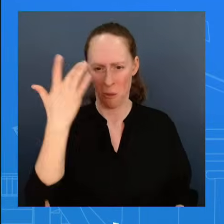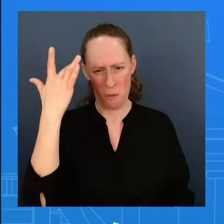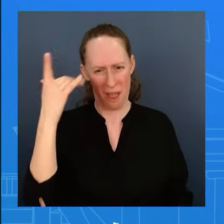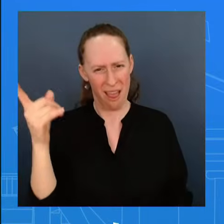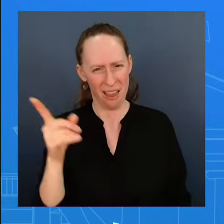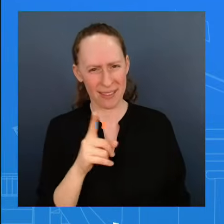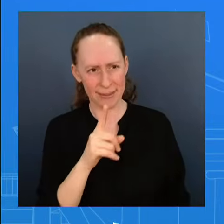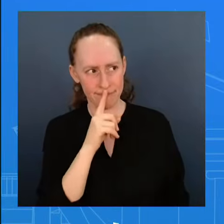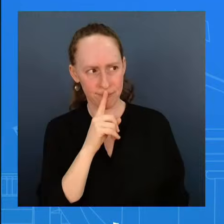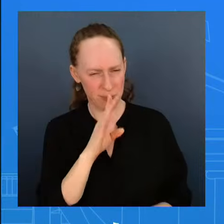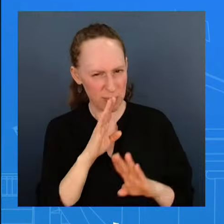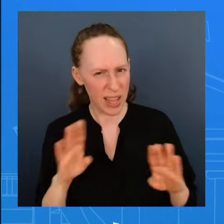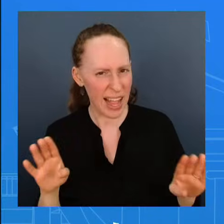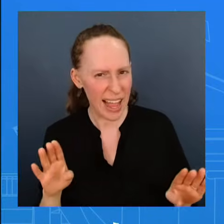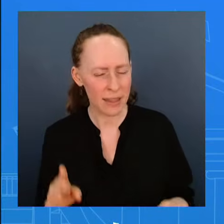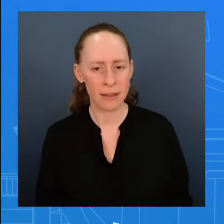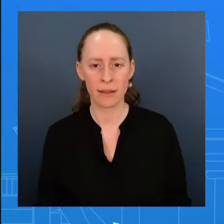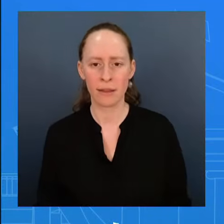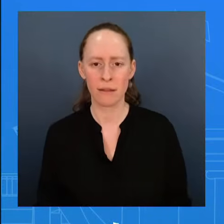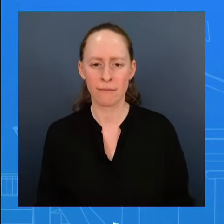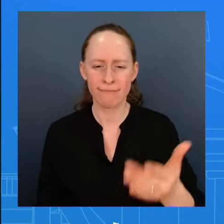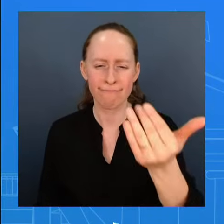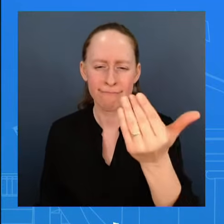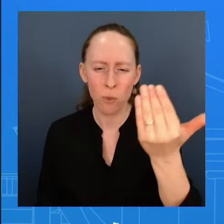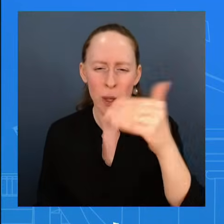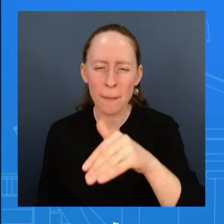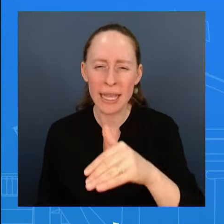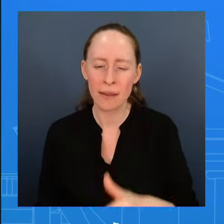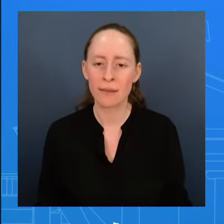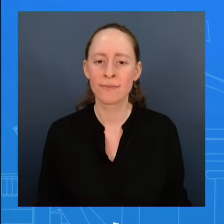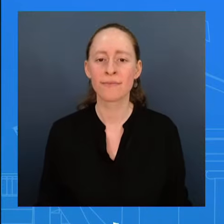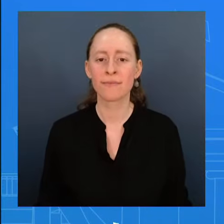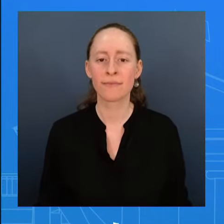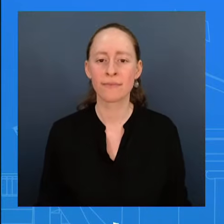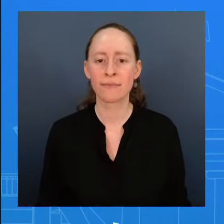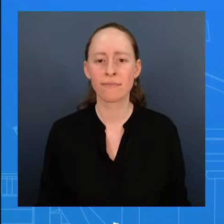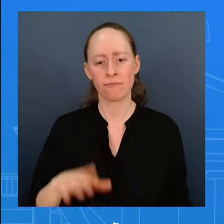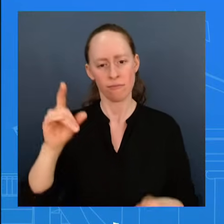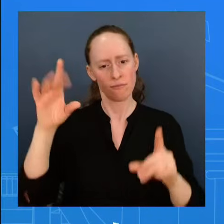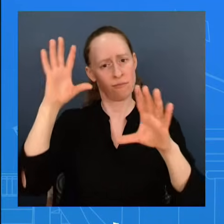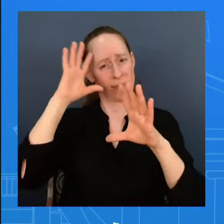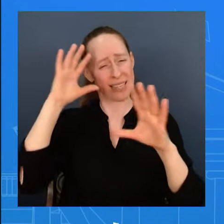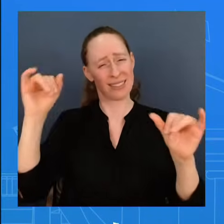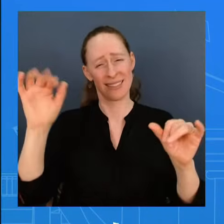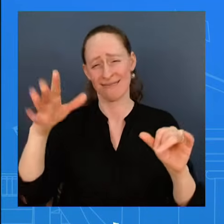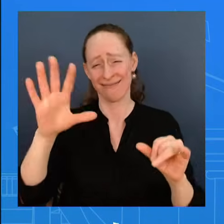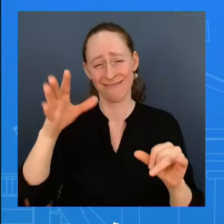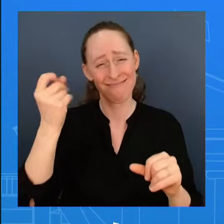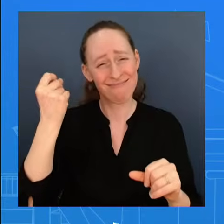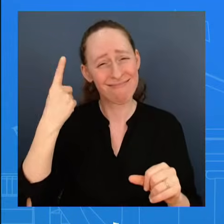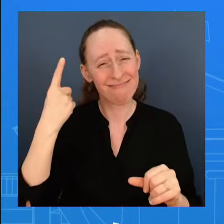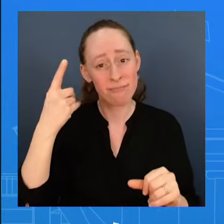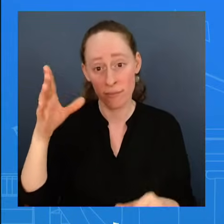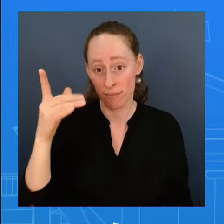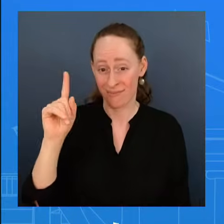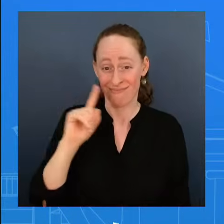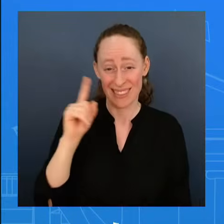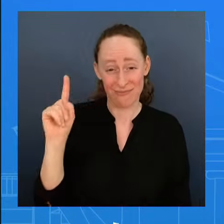but, respectfully, the President has been one -- the -- no other president has spoken about antisemitism than this President. The Press: But that's not -- that's not the question.